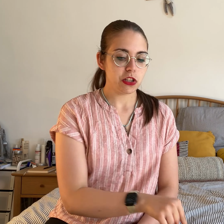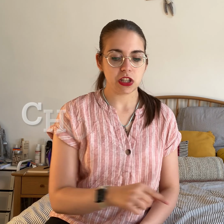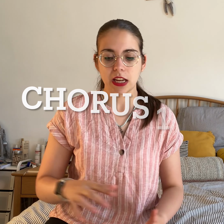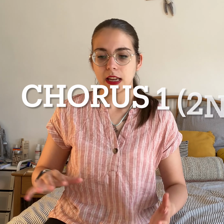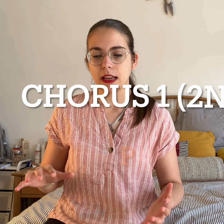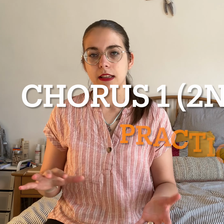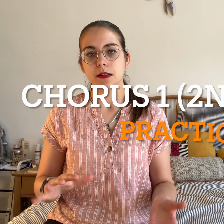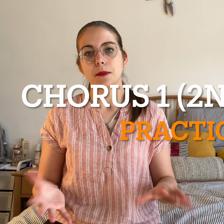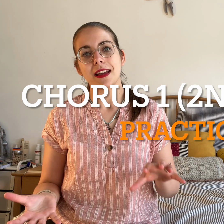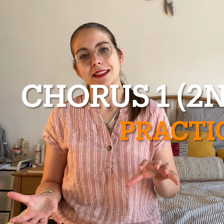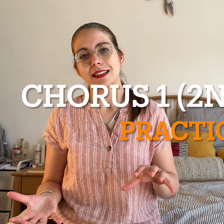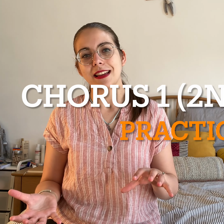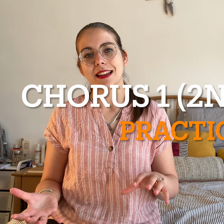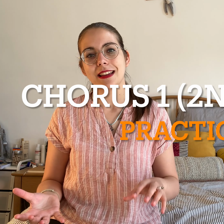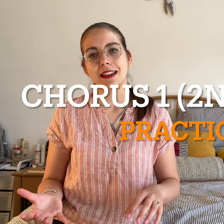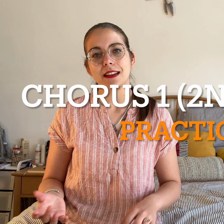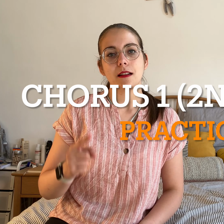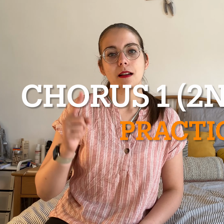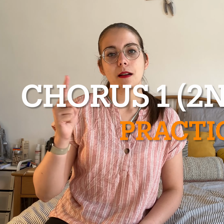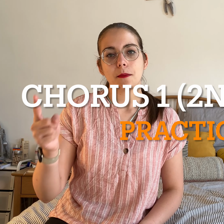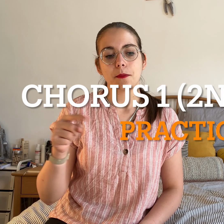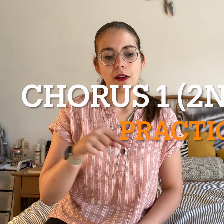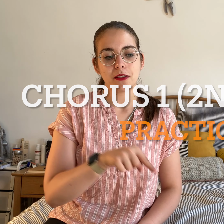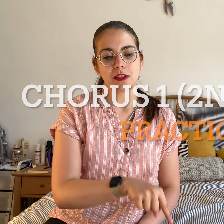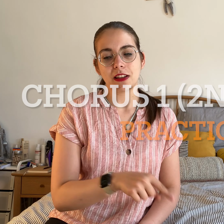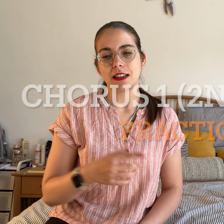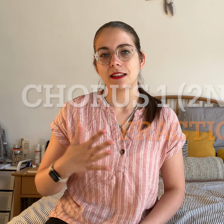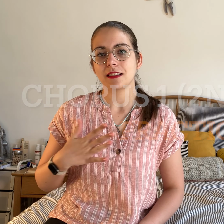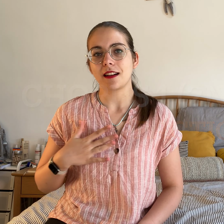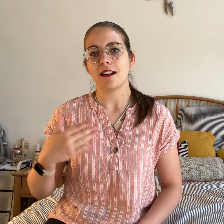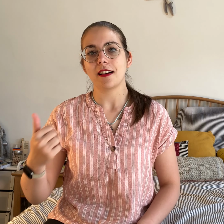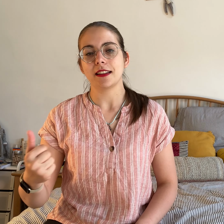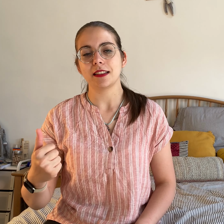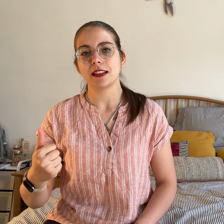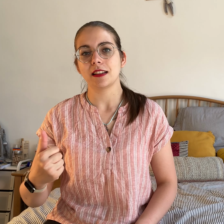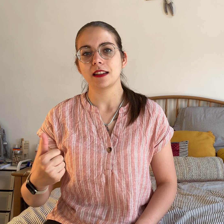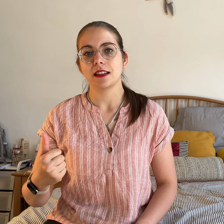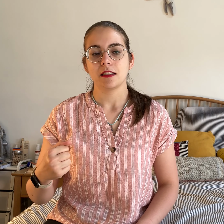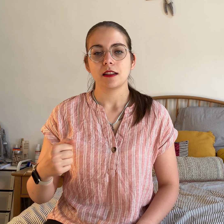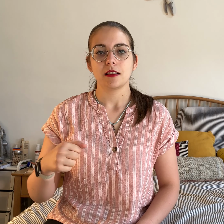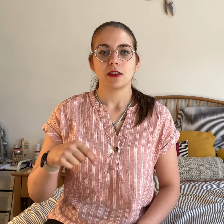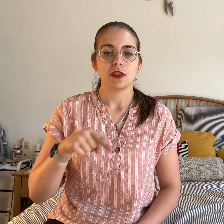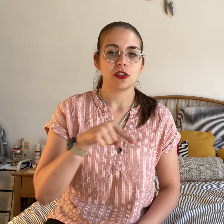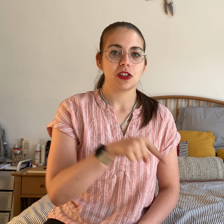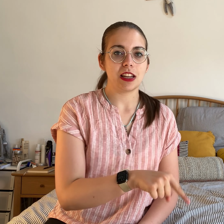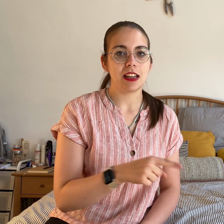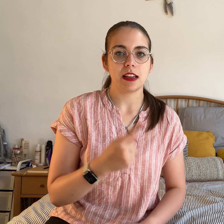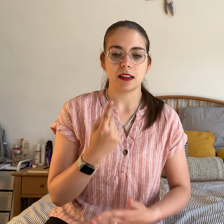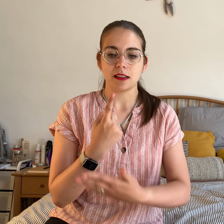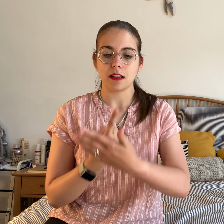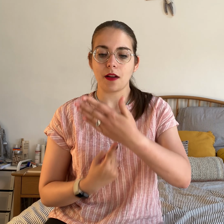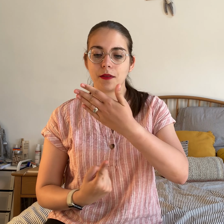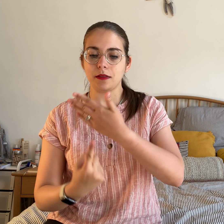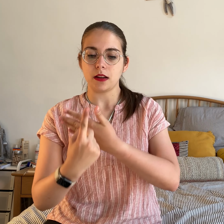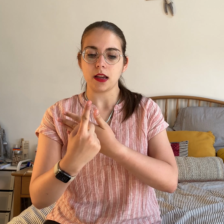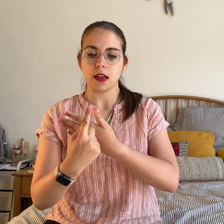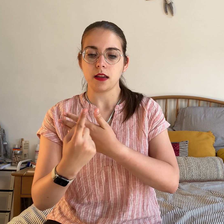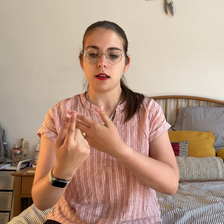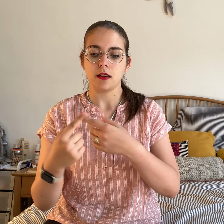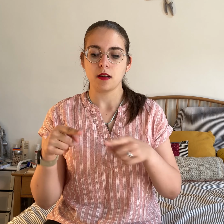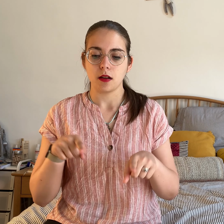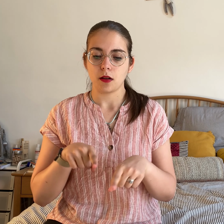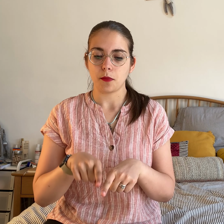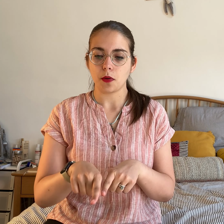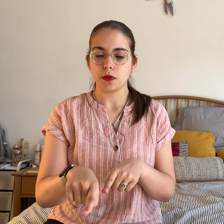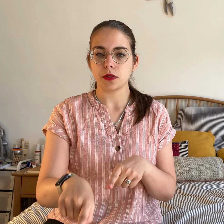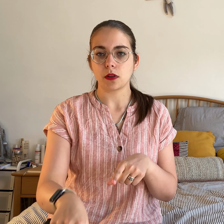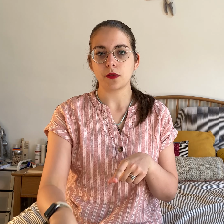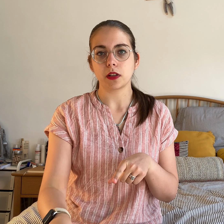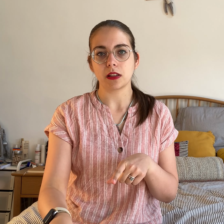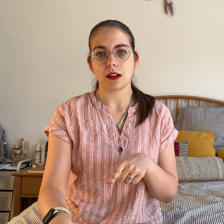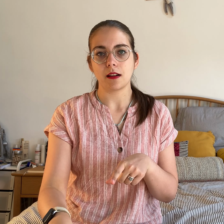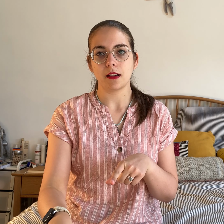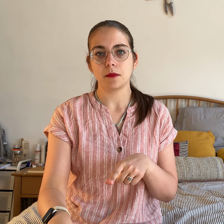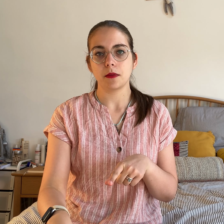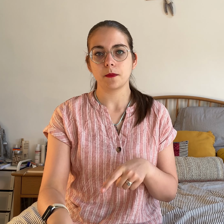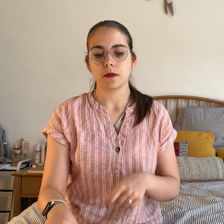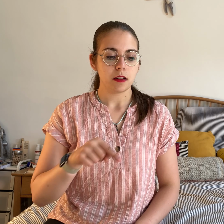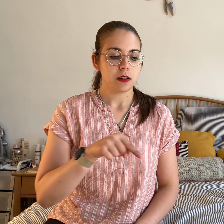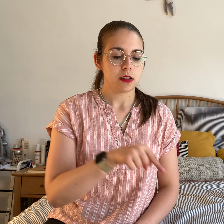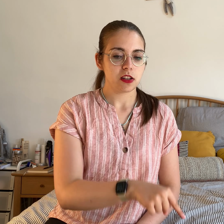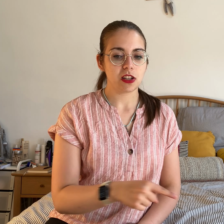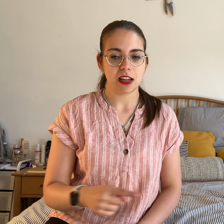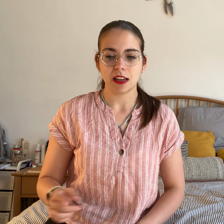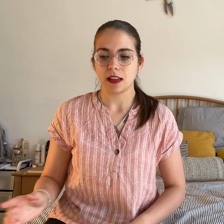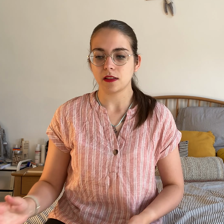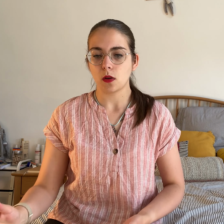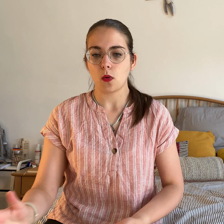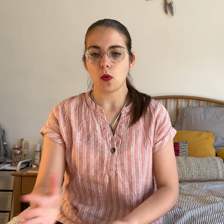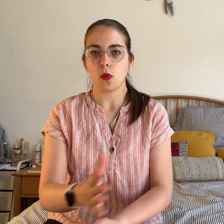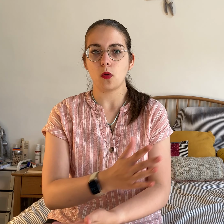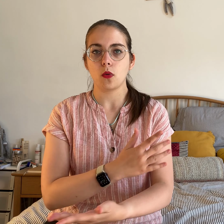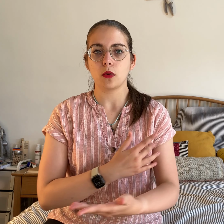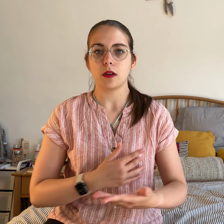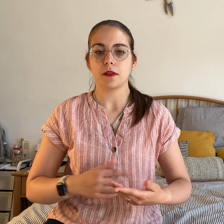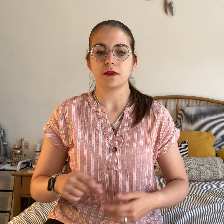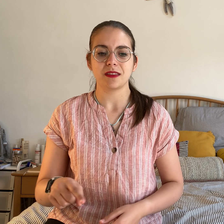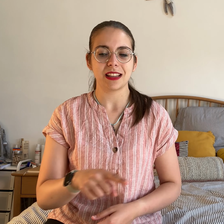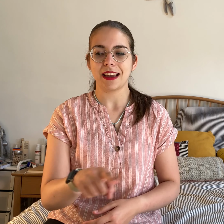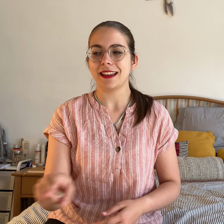"She is messy, but she's kind. She is lonely most of the time. She is all of this